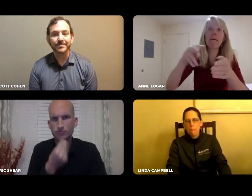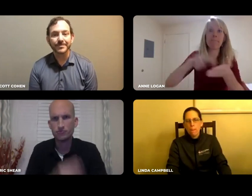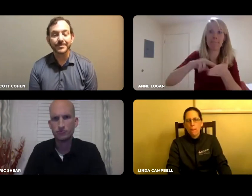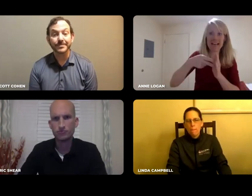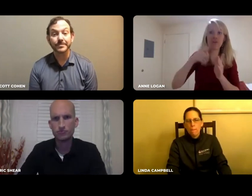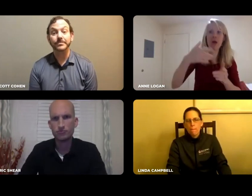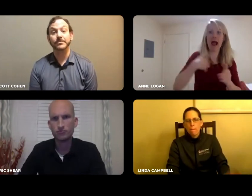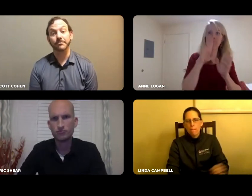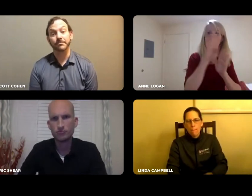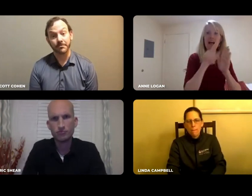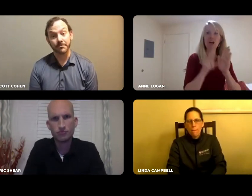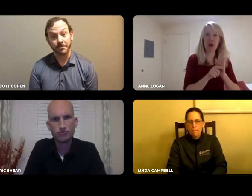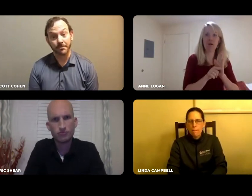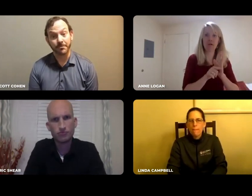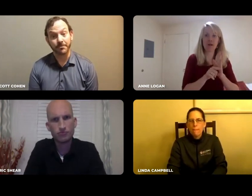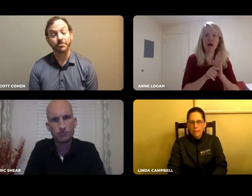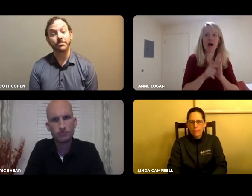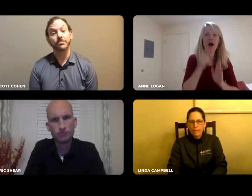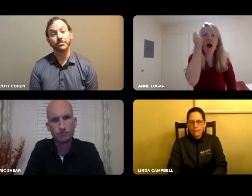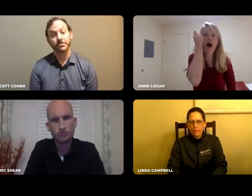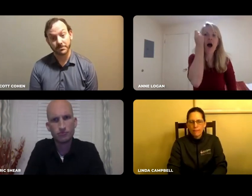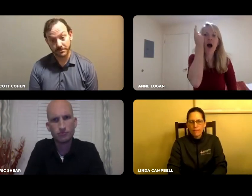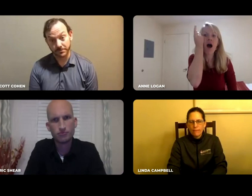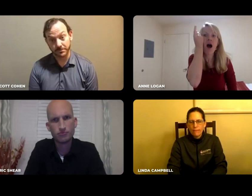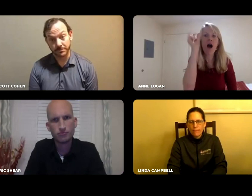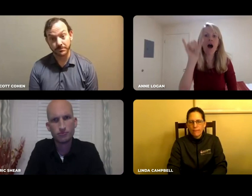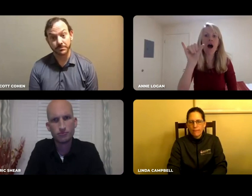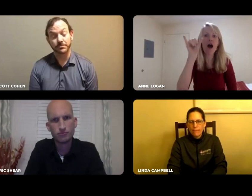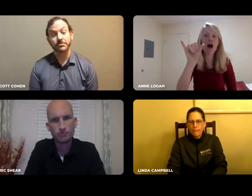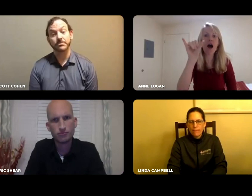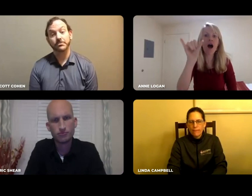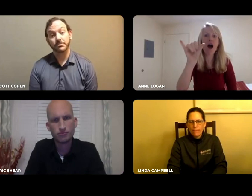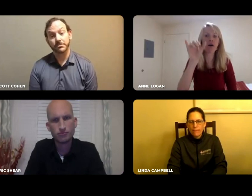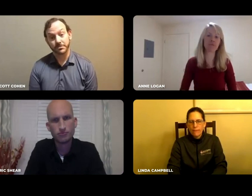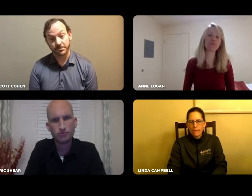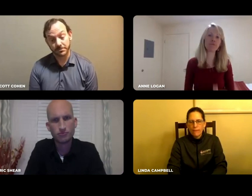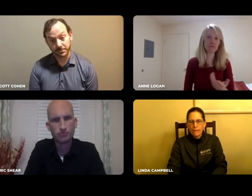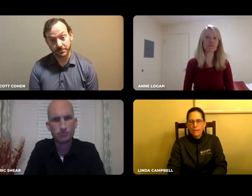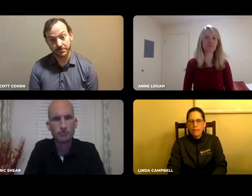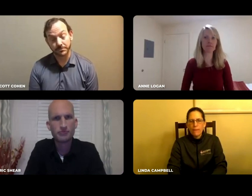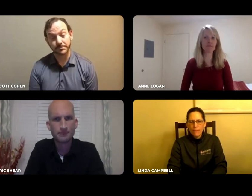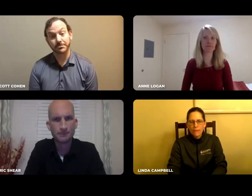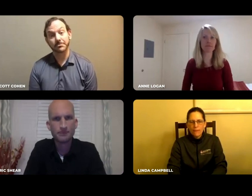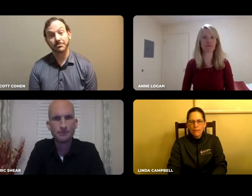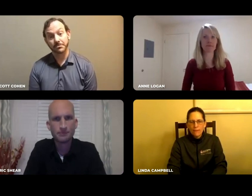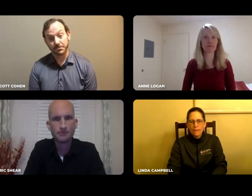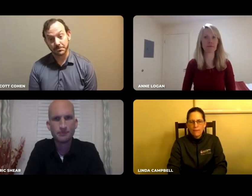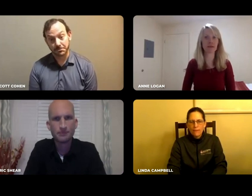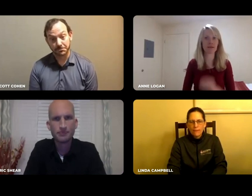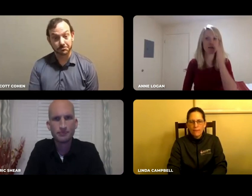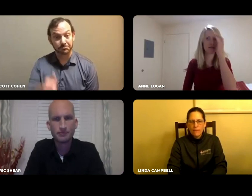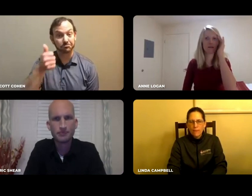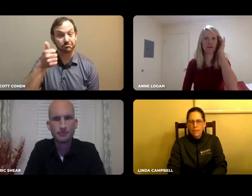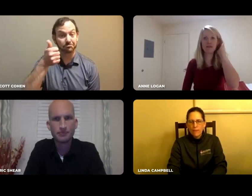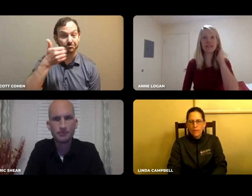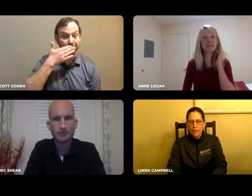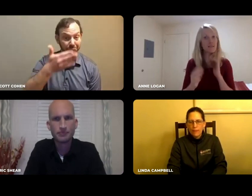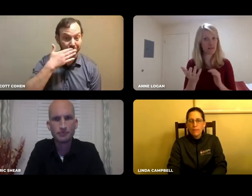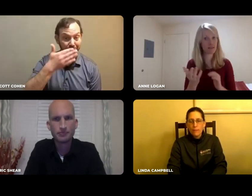Then you'd have a background in a field like biology, that would aid your interpretation.